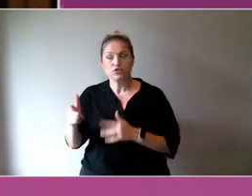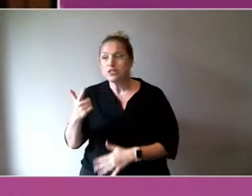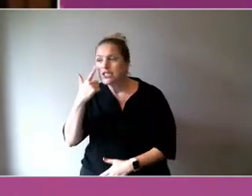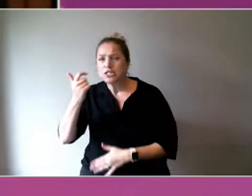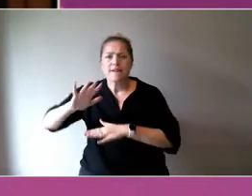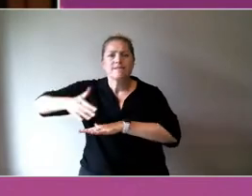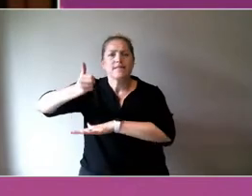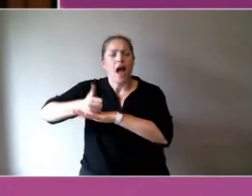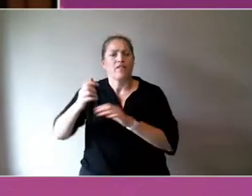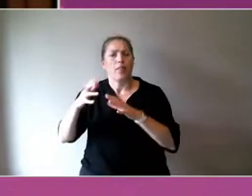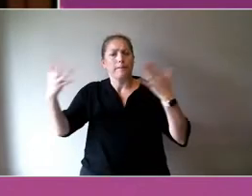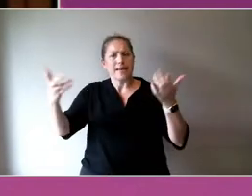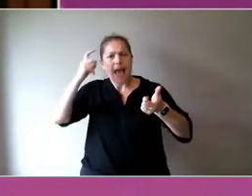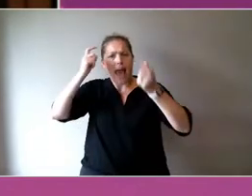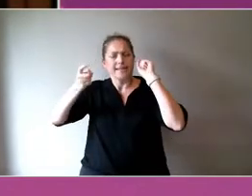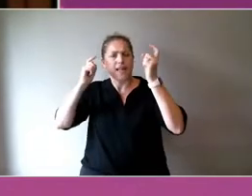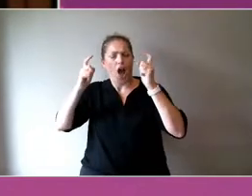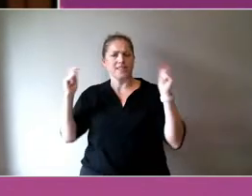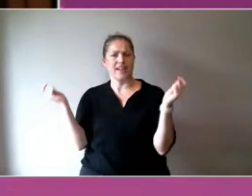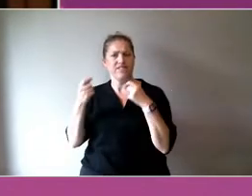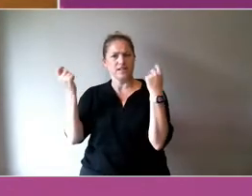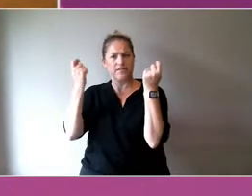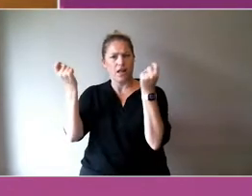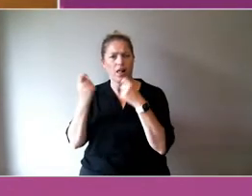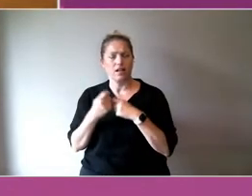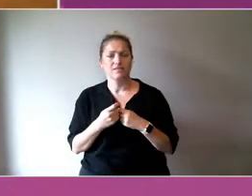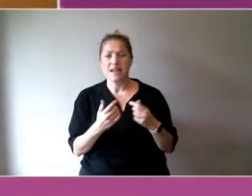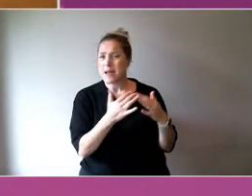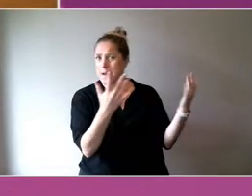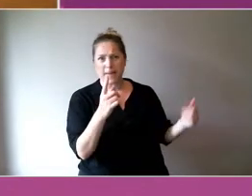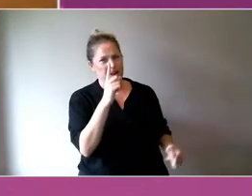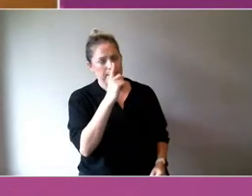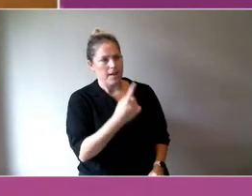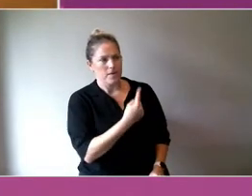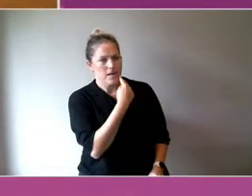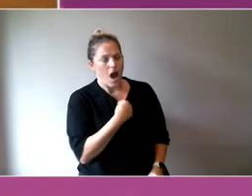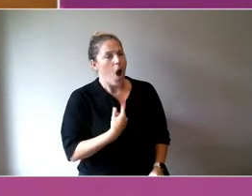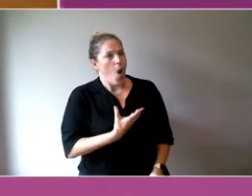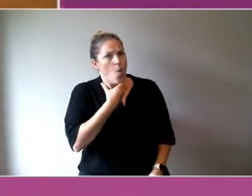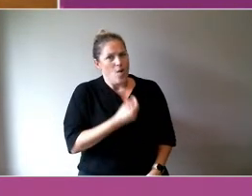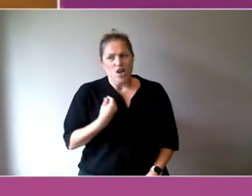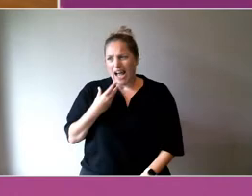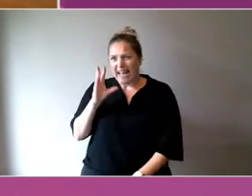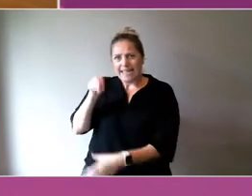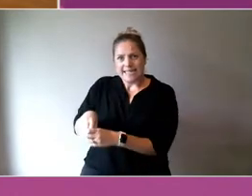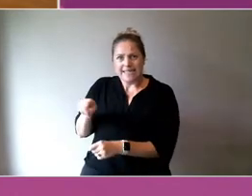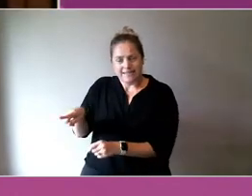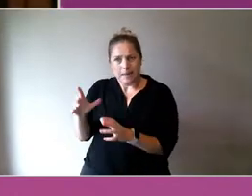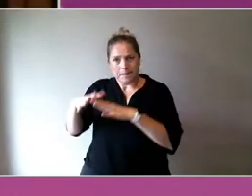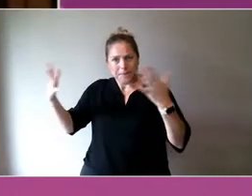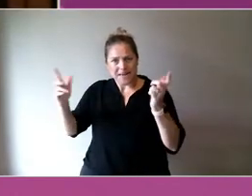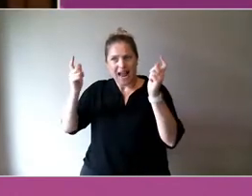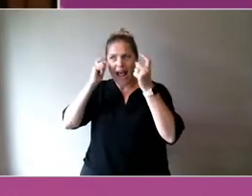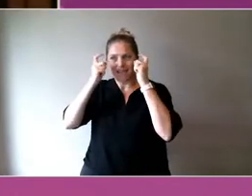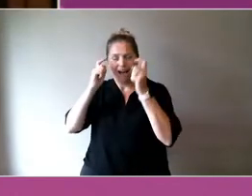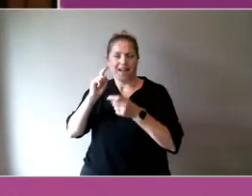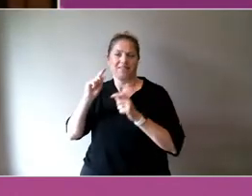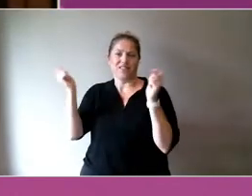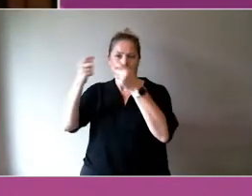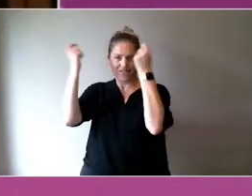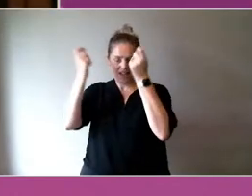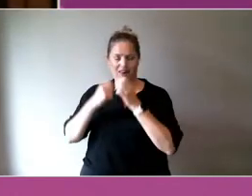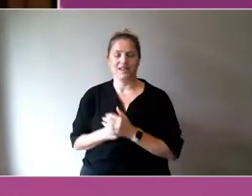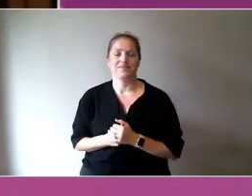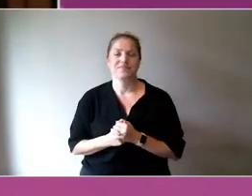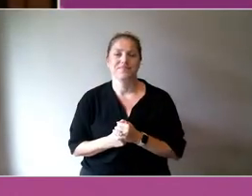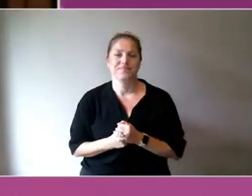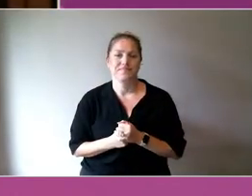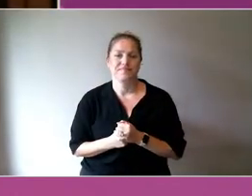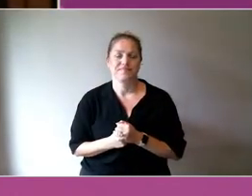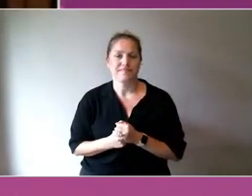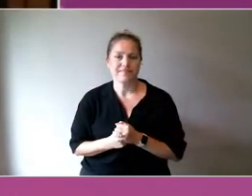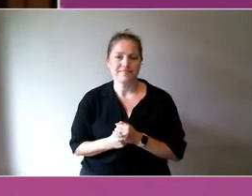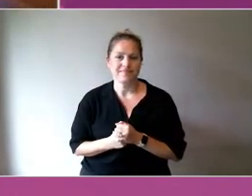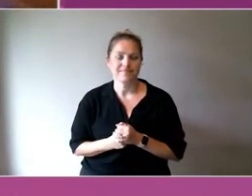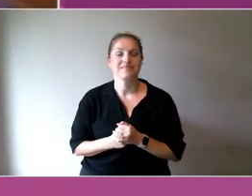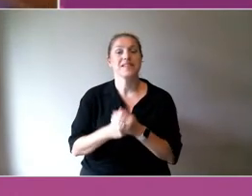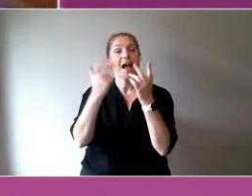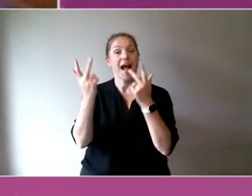Every time I mention that, everything everyone says I wish I did that.